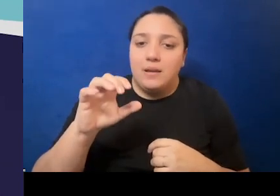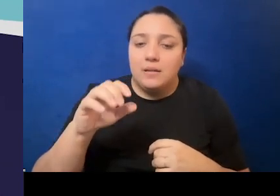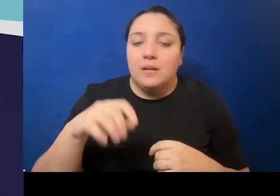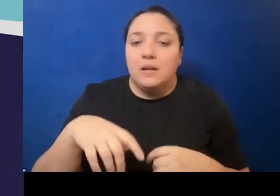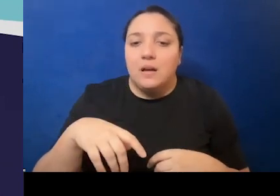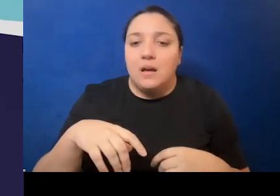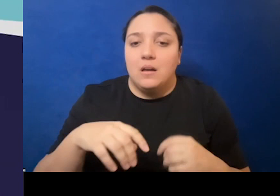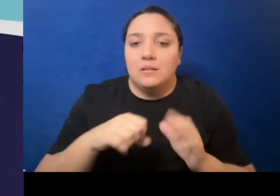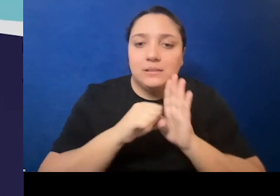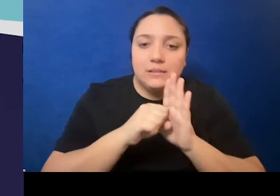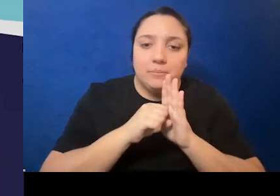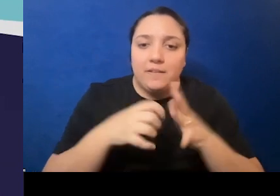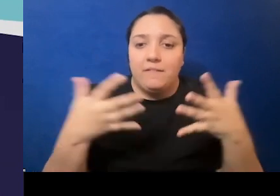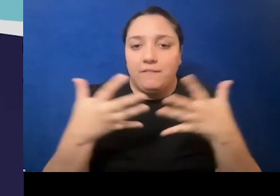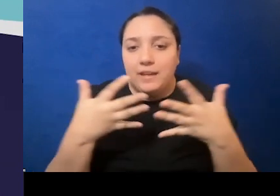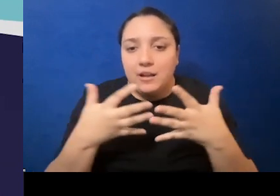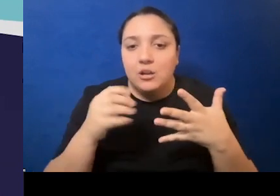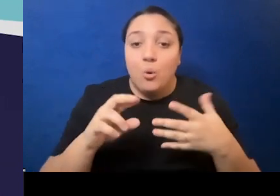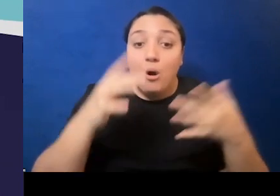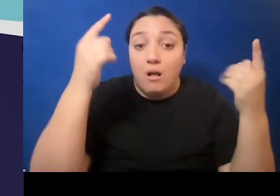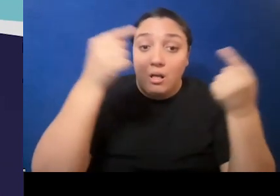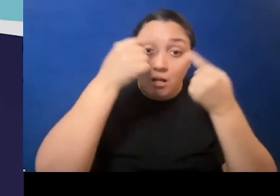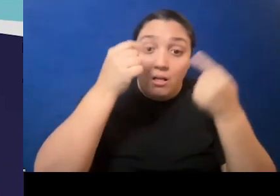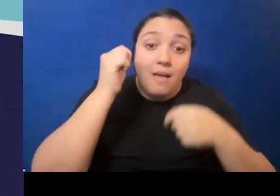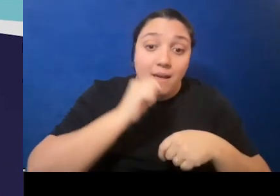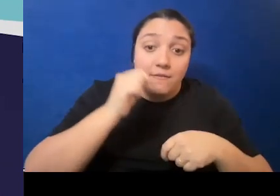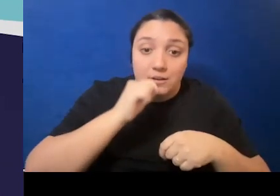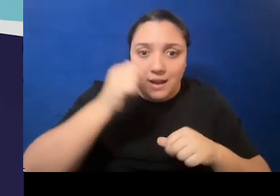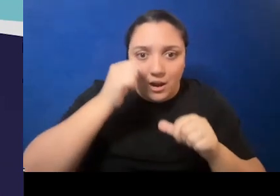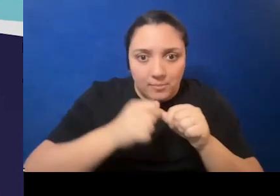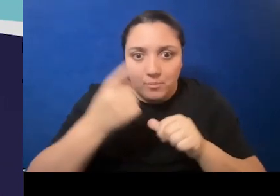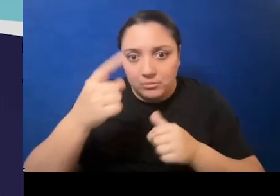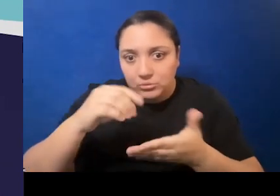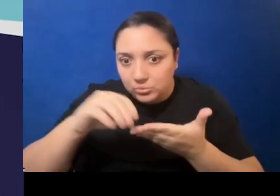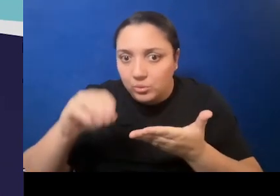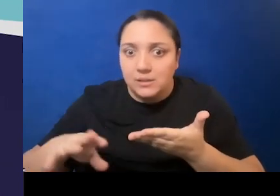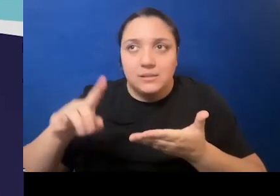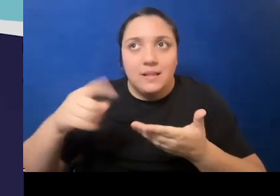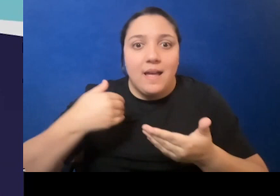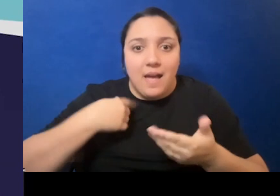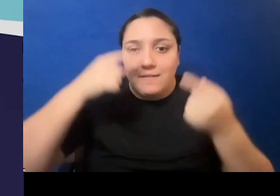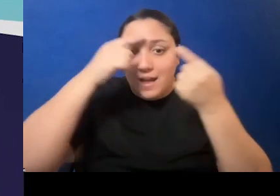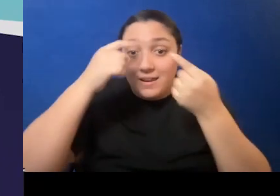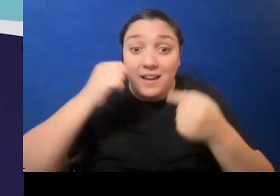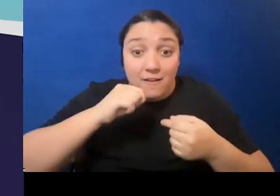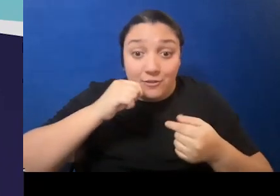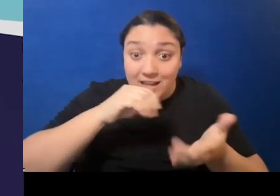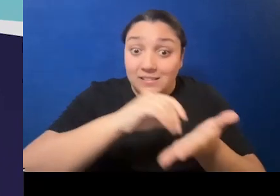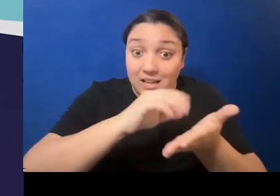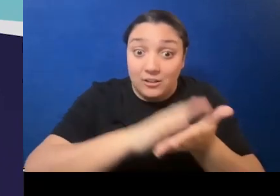SYMPTOMATIC TENDENCY WITH SYMPTOMS OR FEARS, LIKE I HAVE A